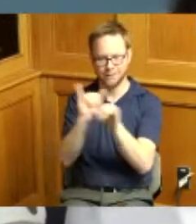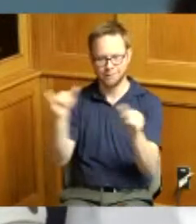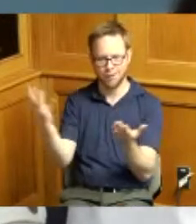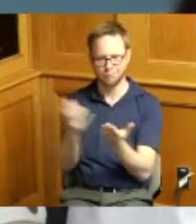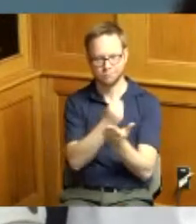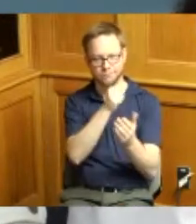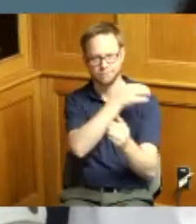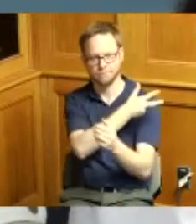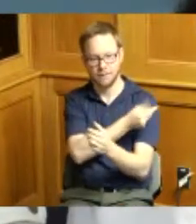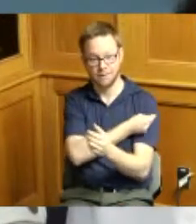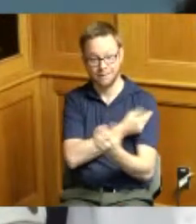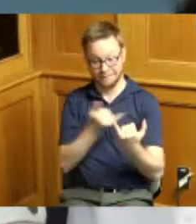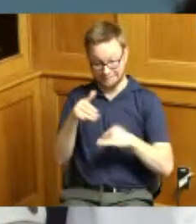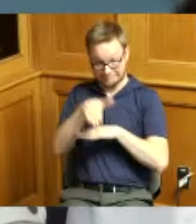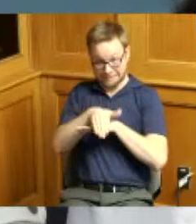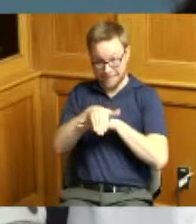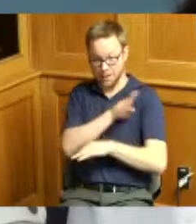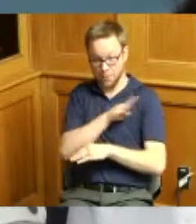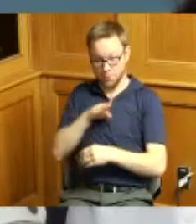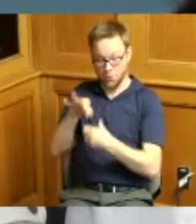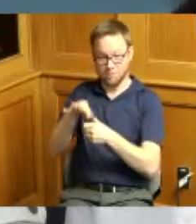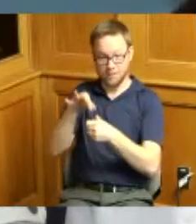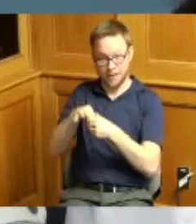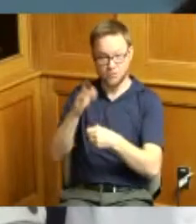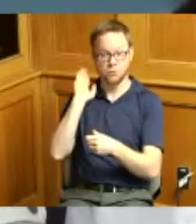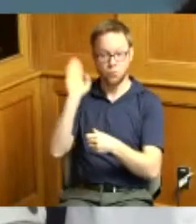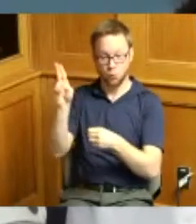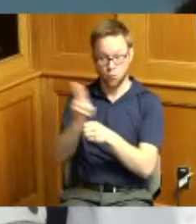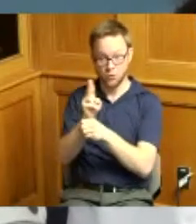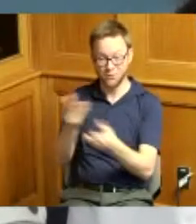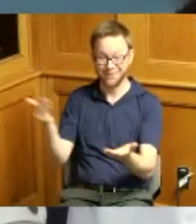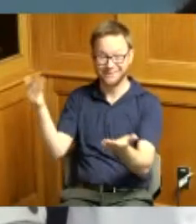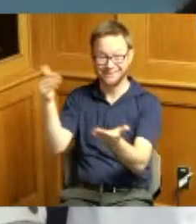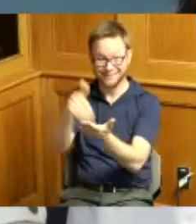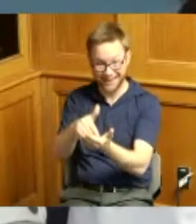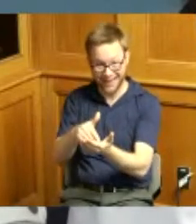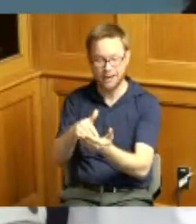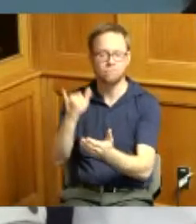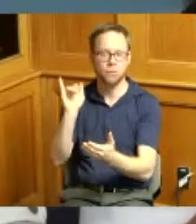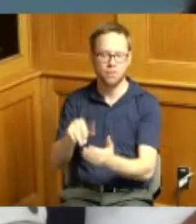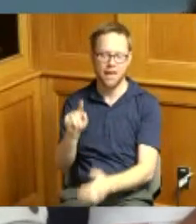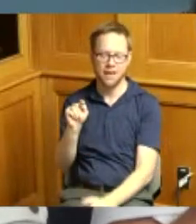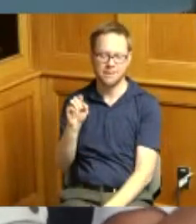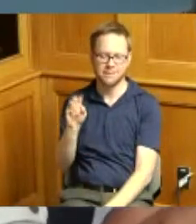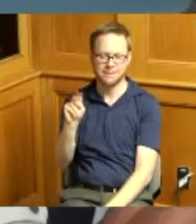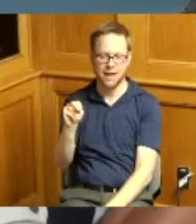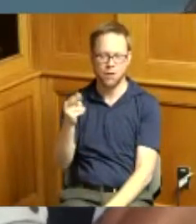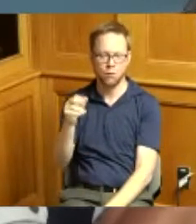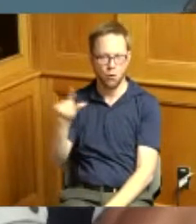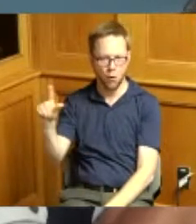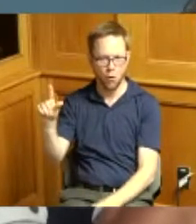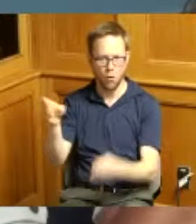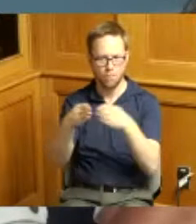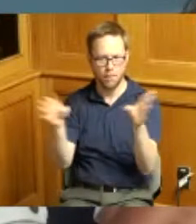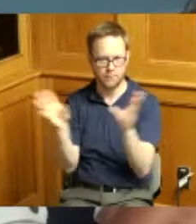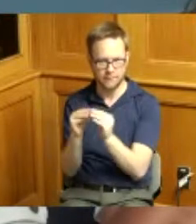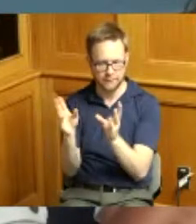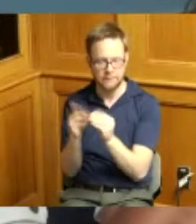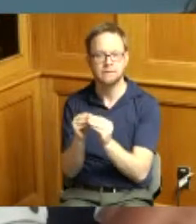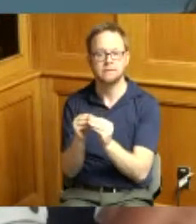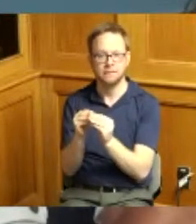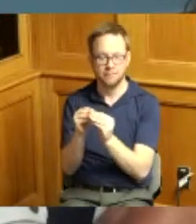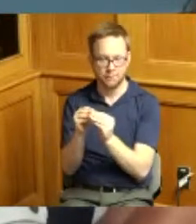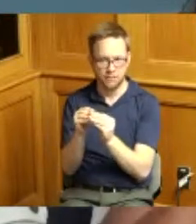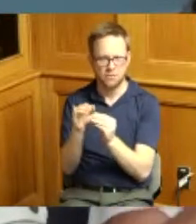using the Board of Elections again for a town hall public hearing dealing with the various levies so